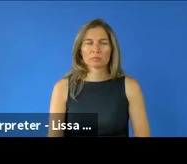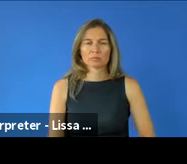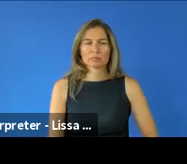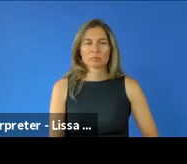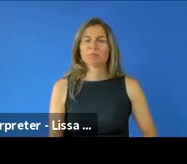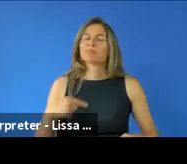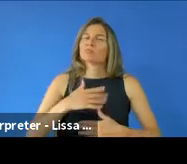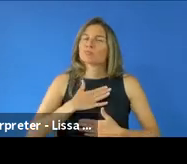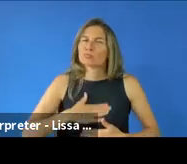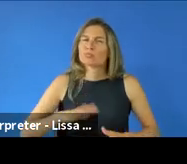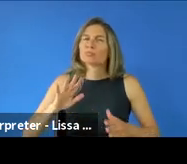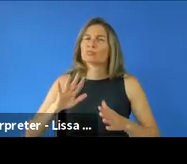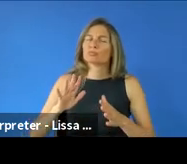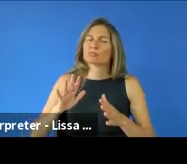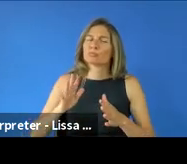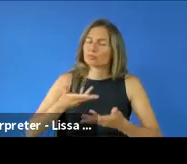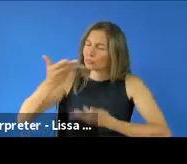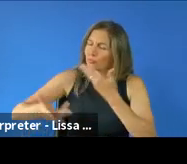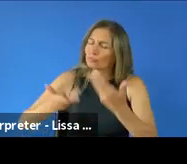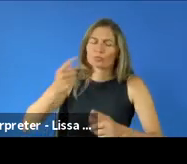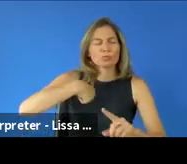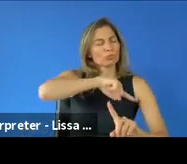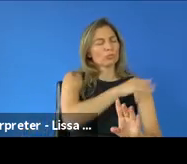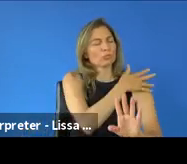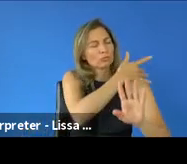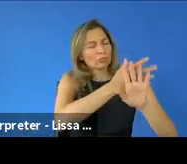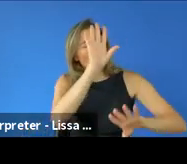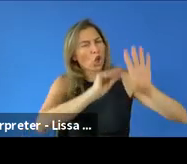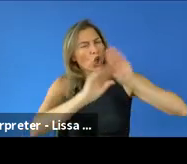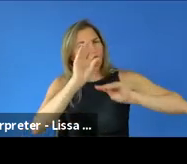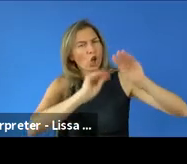overview of the inclusive education a program in Sierra Leone, and share our